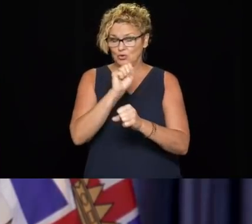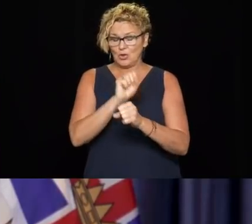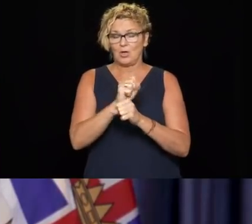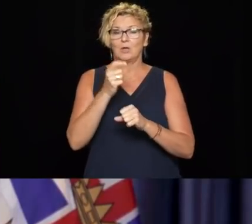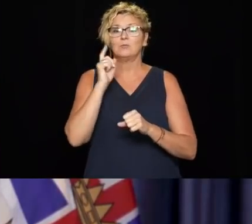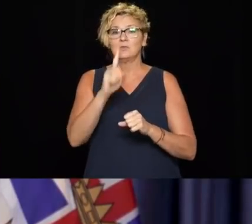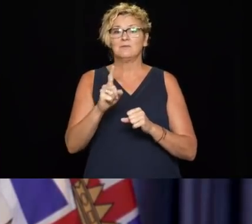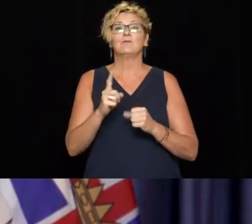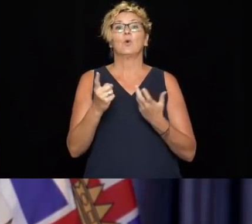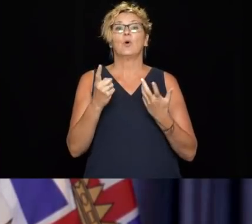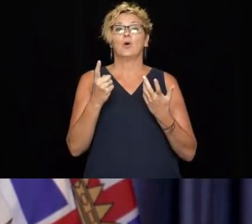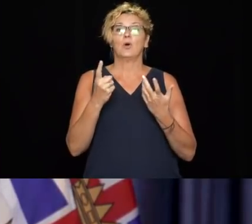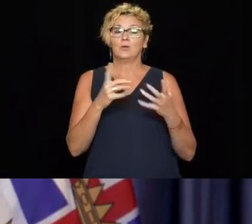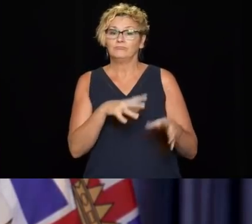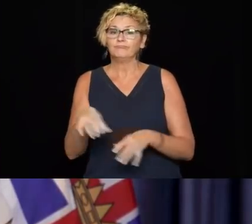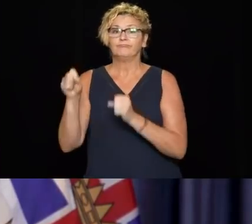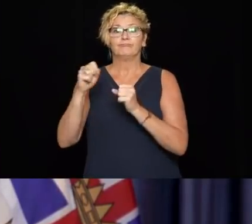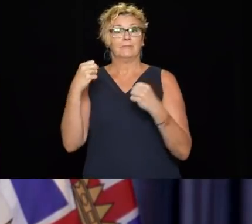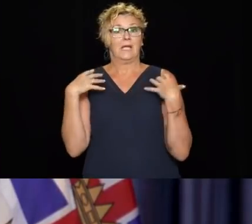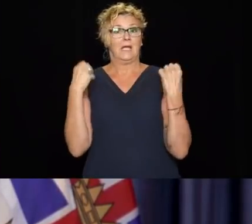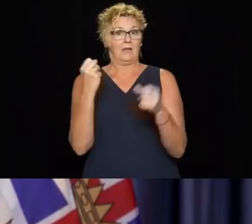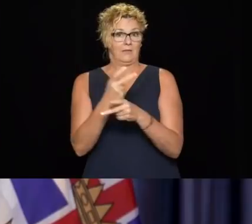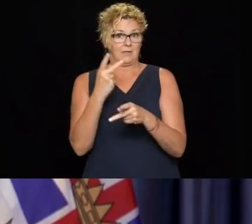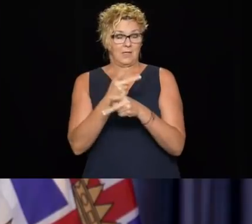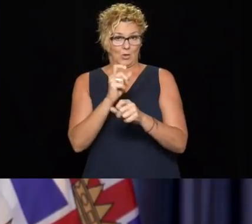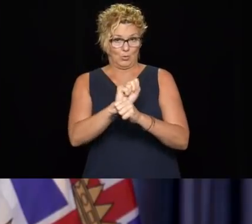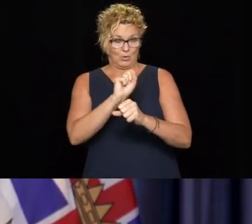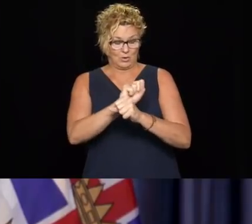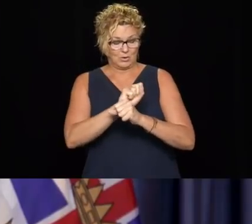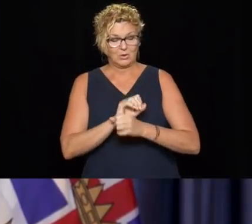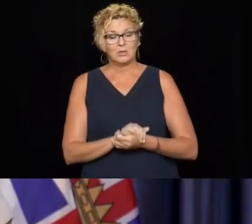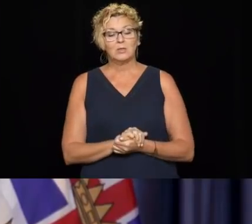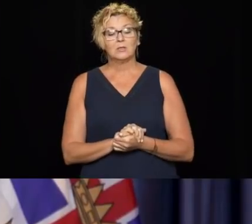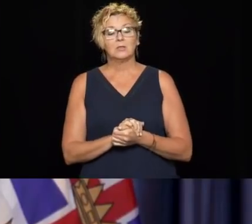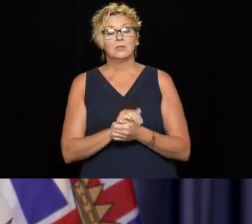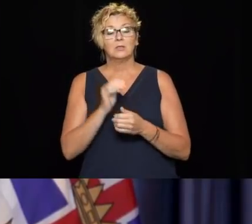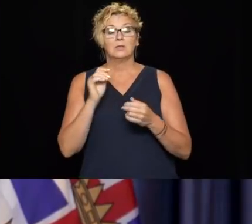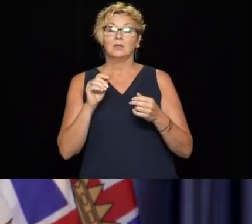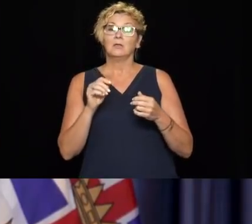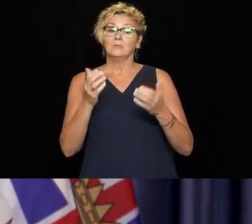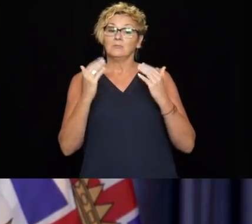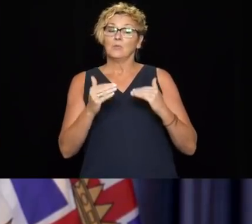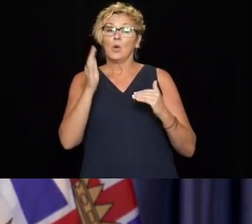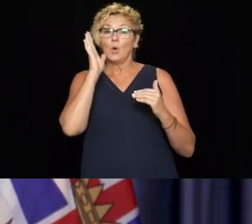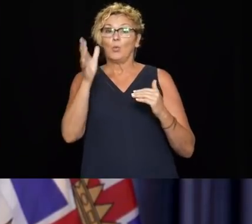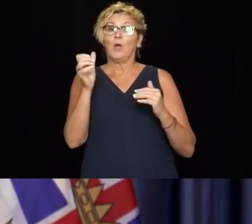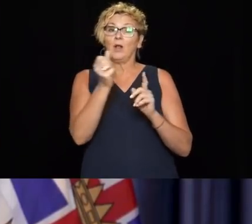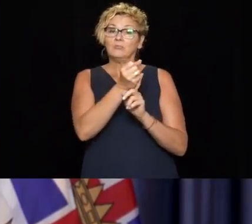And of course, we are making sure those who need care get it. Today's announcement focuses on that very issue.